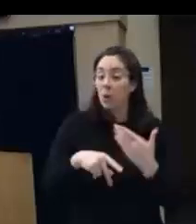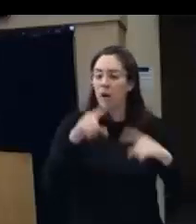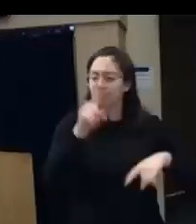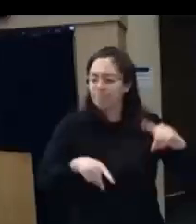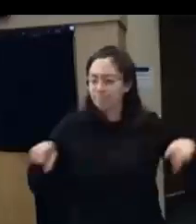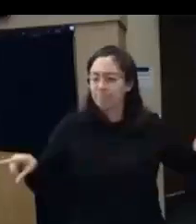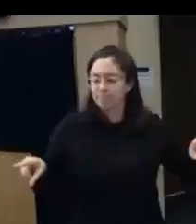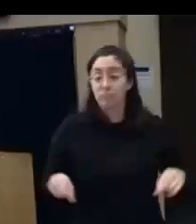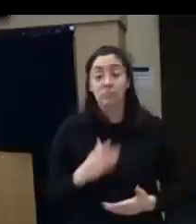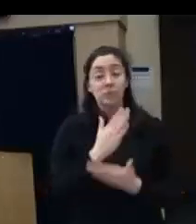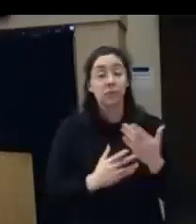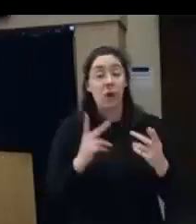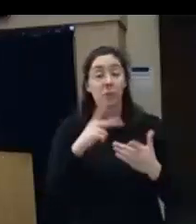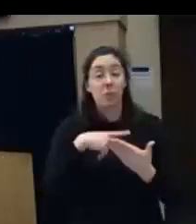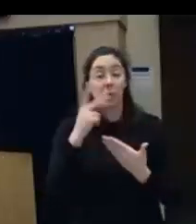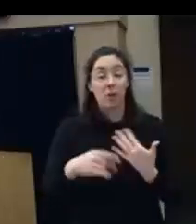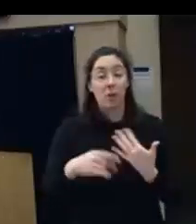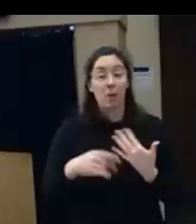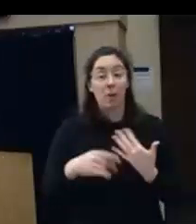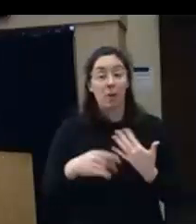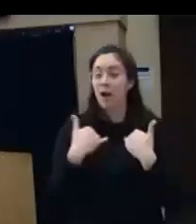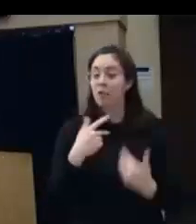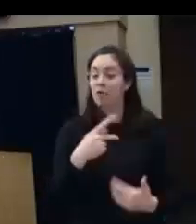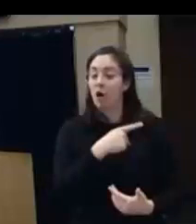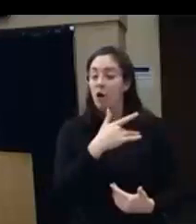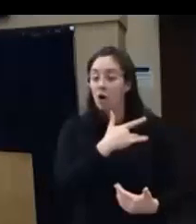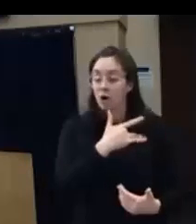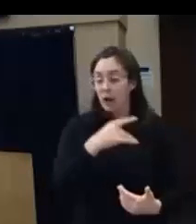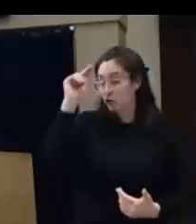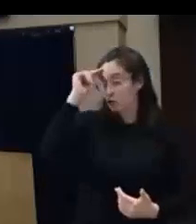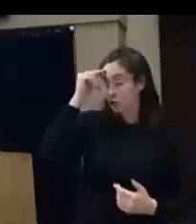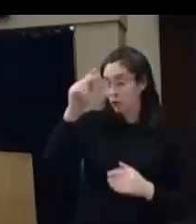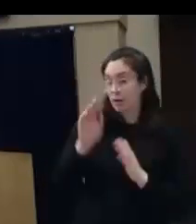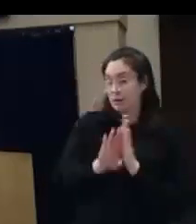a lot of programs now have some uh cardiac neurodevelopmental outcomes programs where